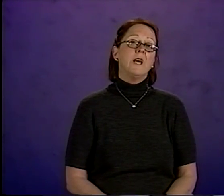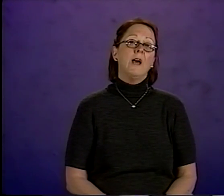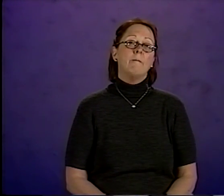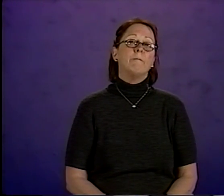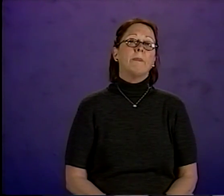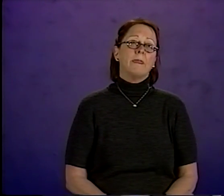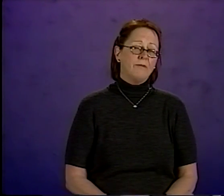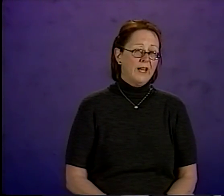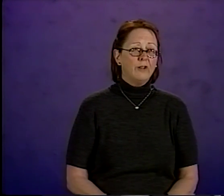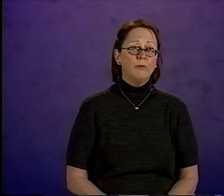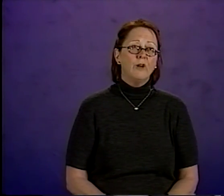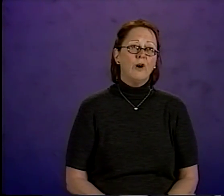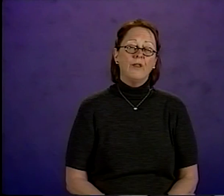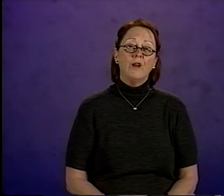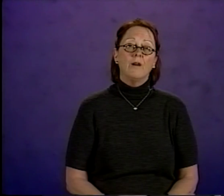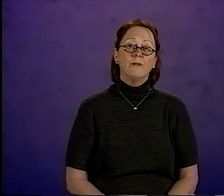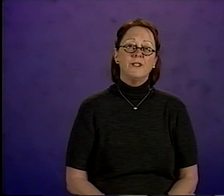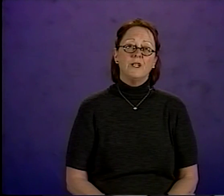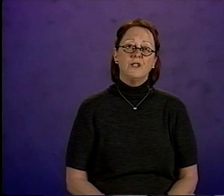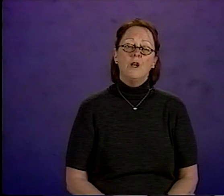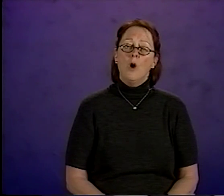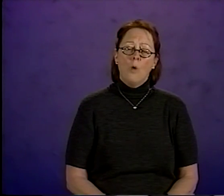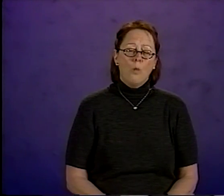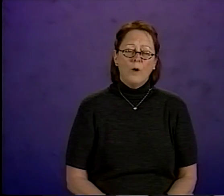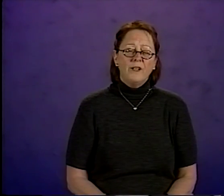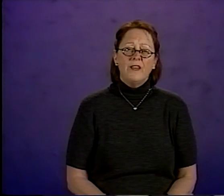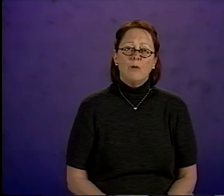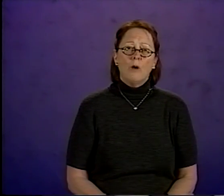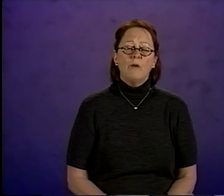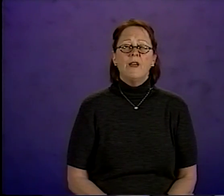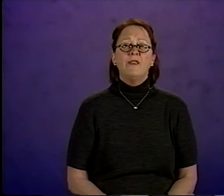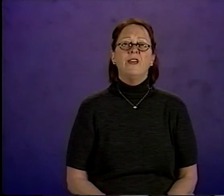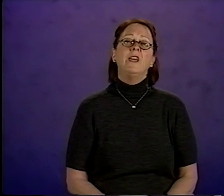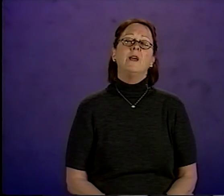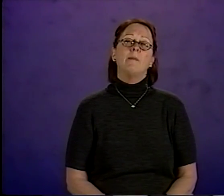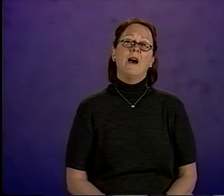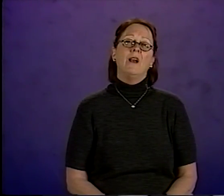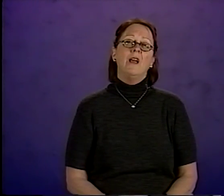time. If they can recall the conversation, what they did there, what were they thinking about,